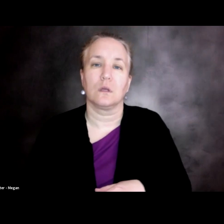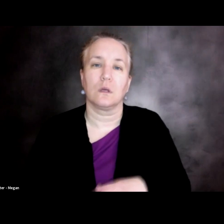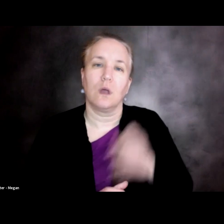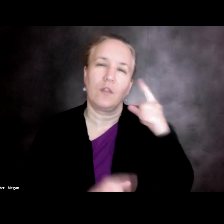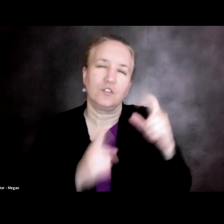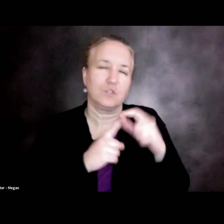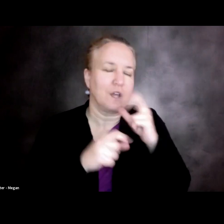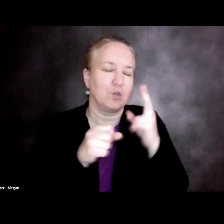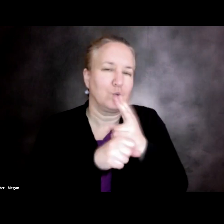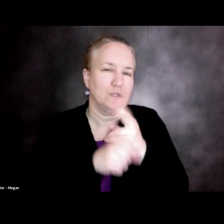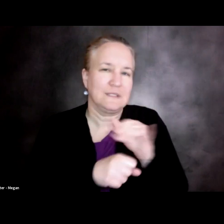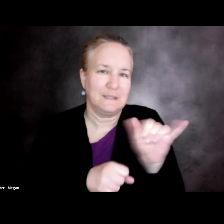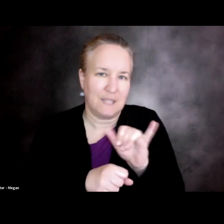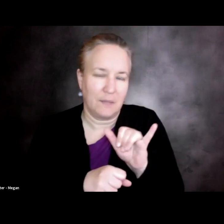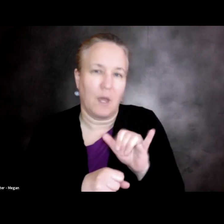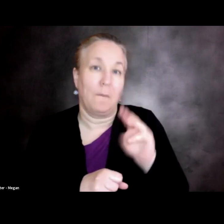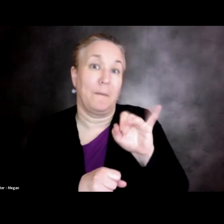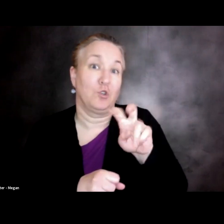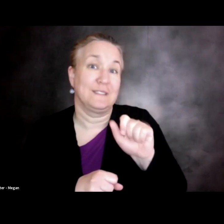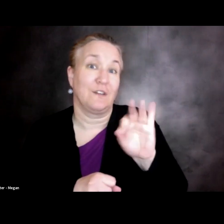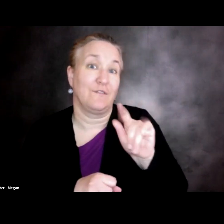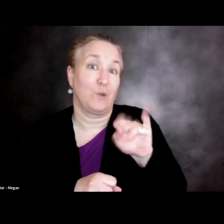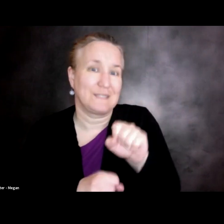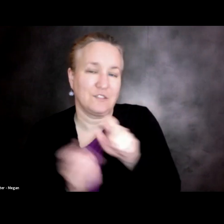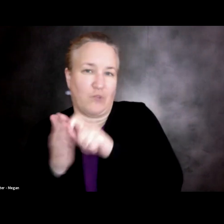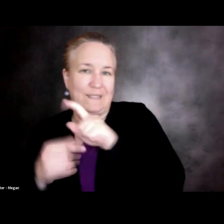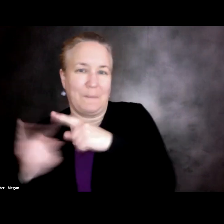the work of Marissa Fuentes on enslaved women in the Caribbean